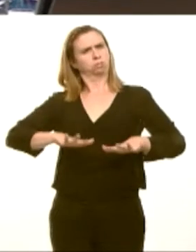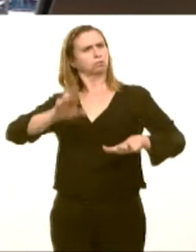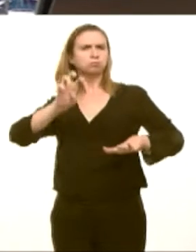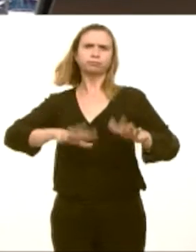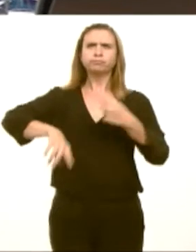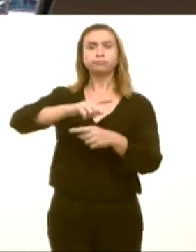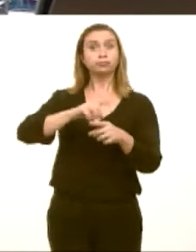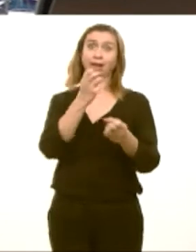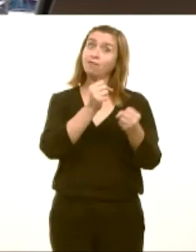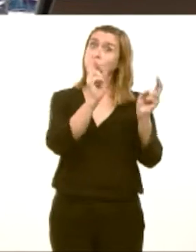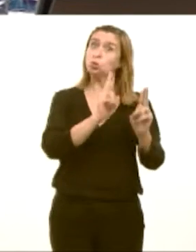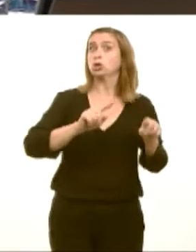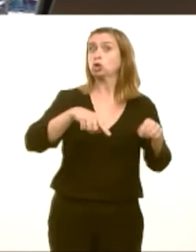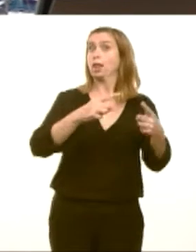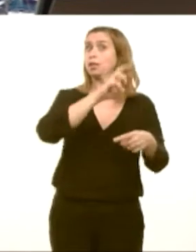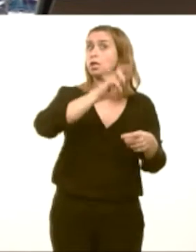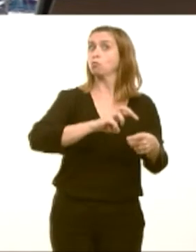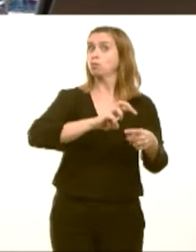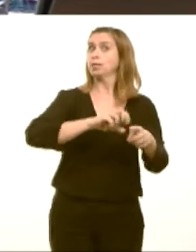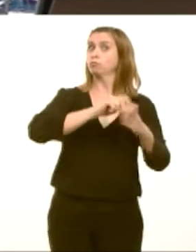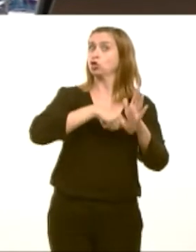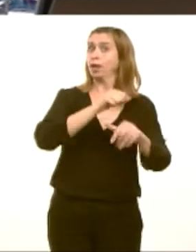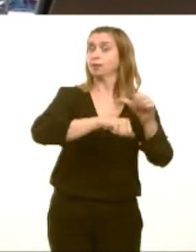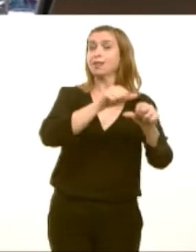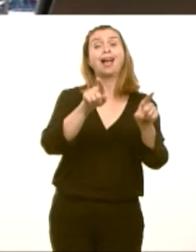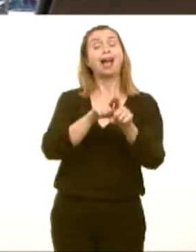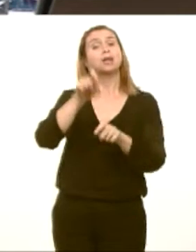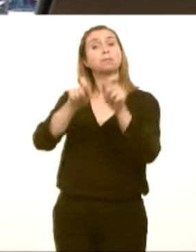schemes like Schools Challenge Cymru and the pupil deprivation grantóI give her and her